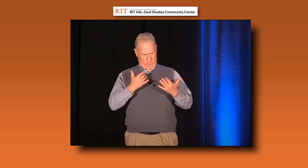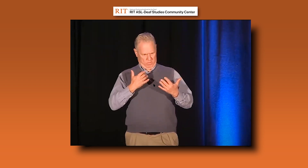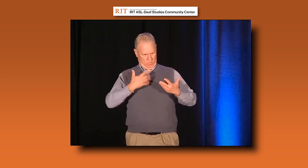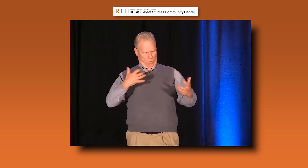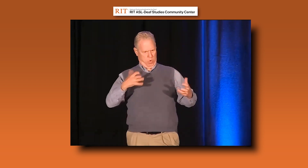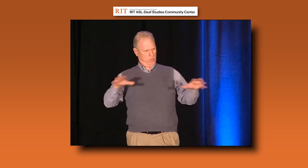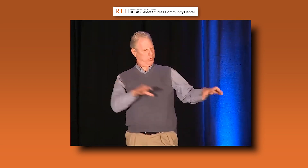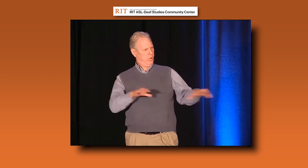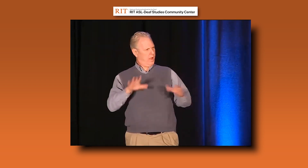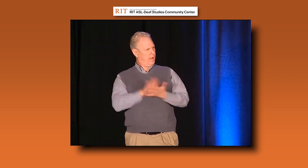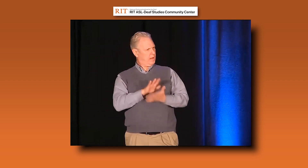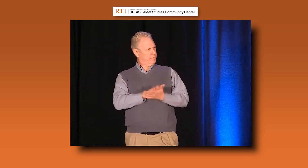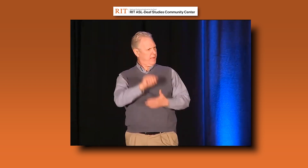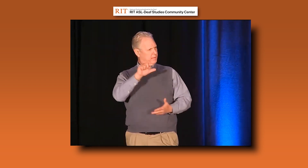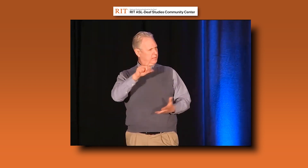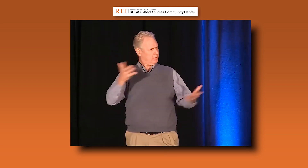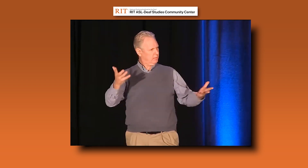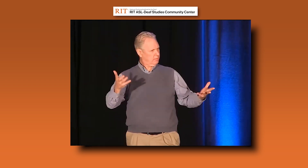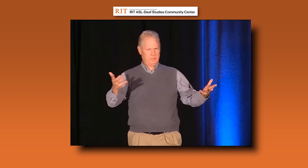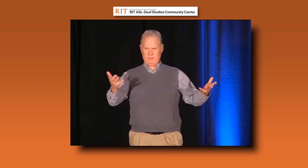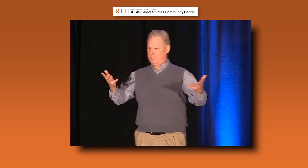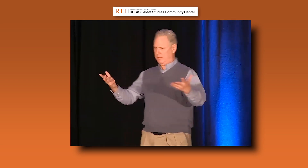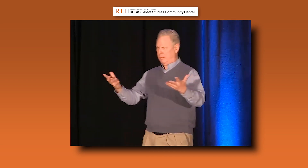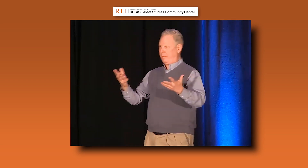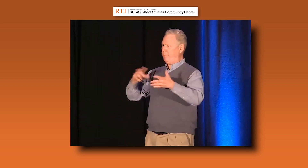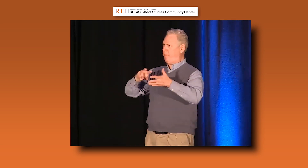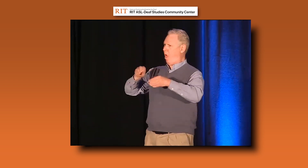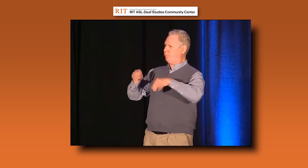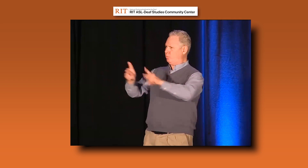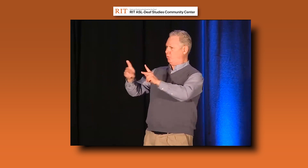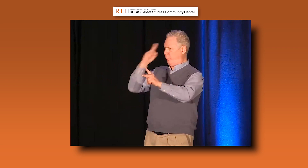Ben: So, what do we do in academic ASL?